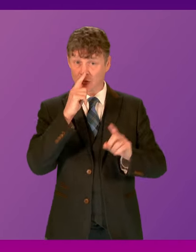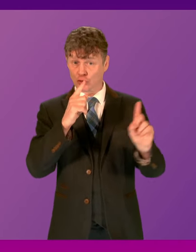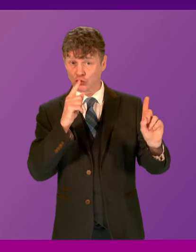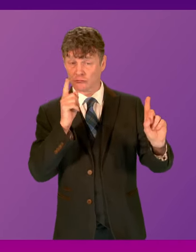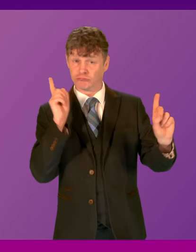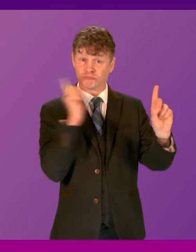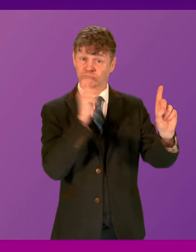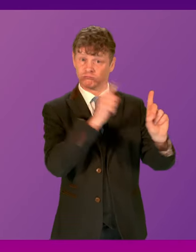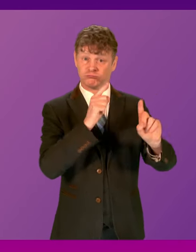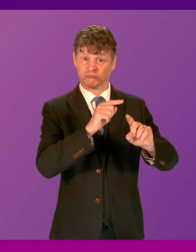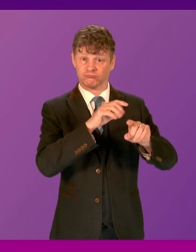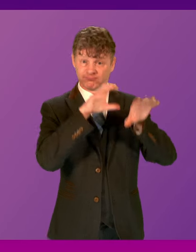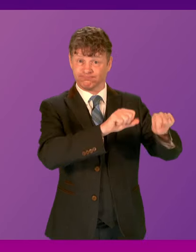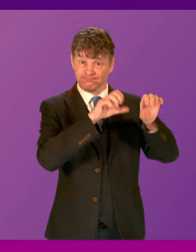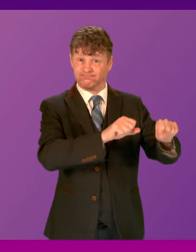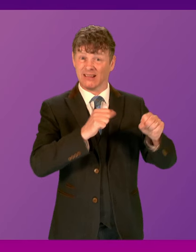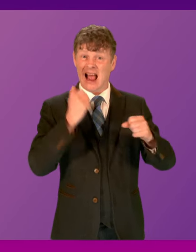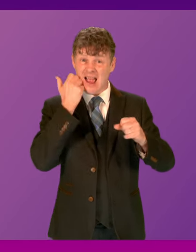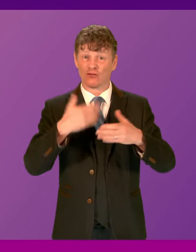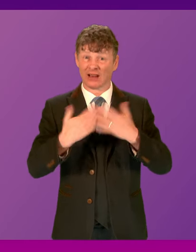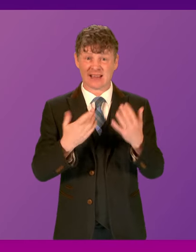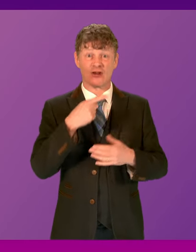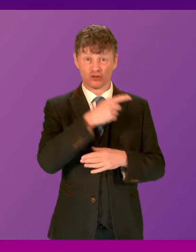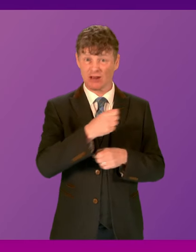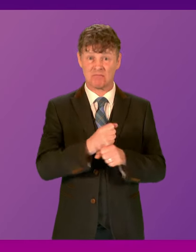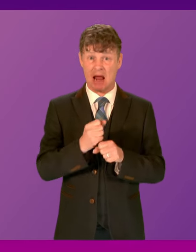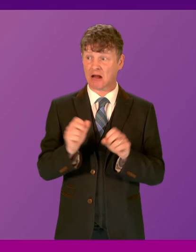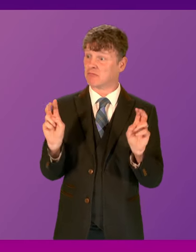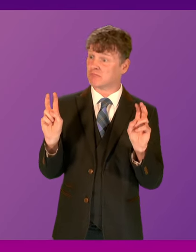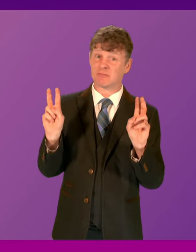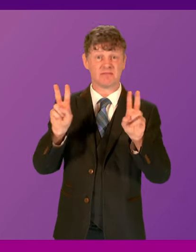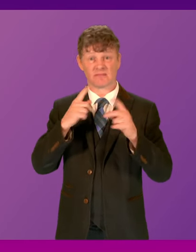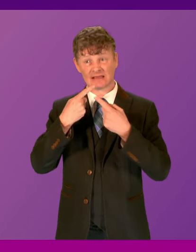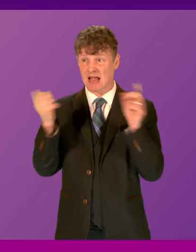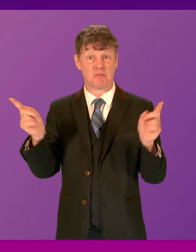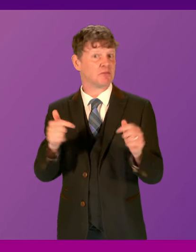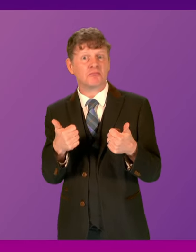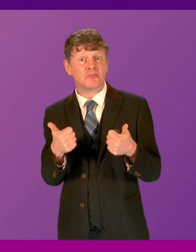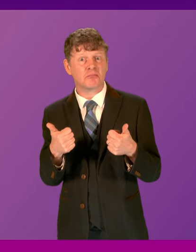perfectly reasonable statements. That could lead to huge numbers of members of the public being